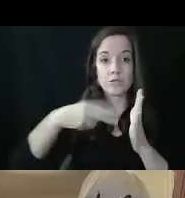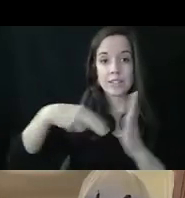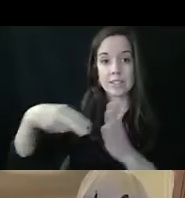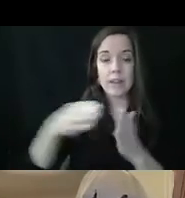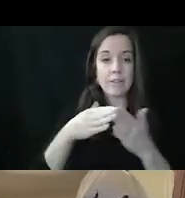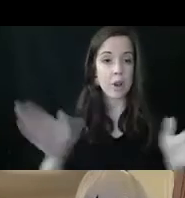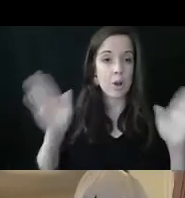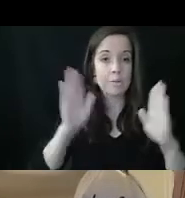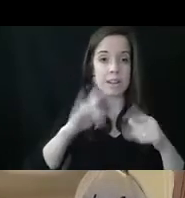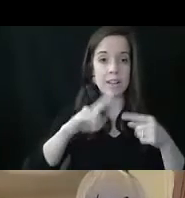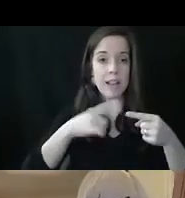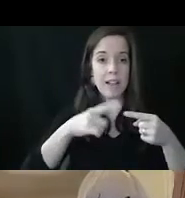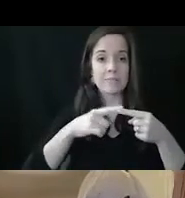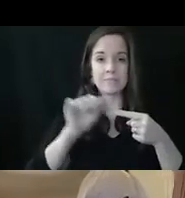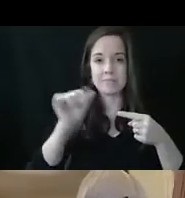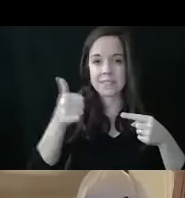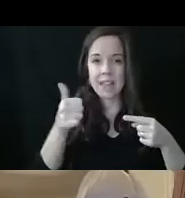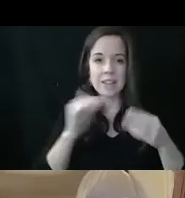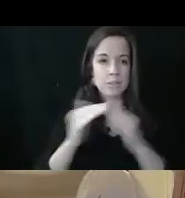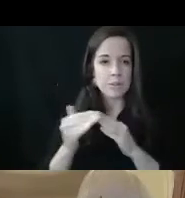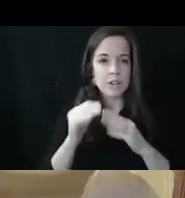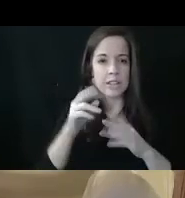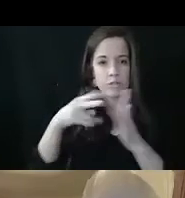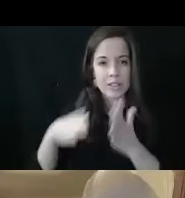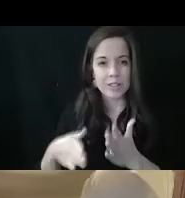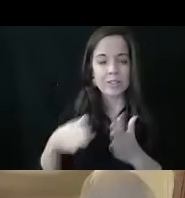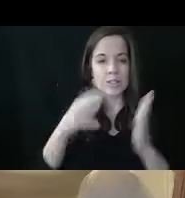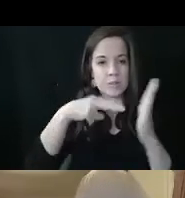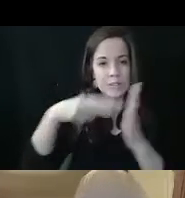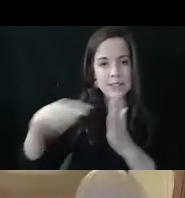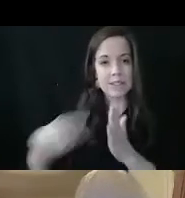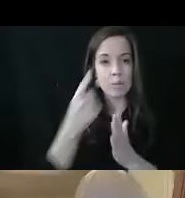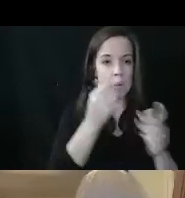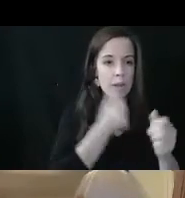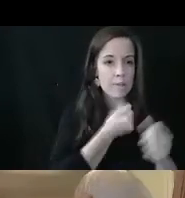of around ten or so community readers who read a single poem each in rapid succession.